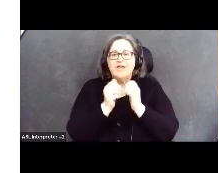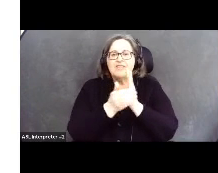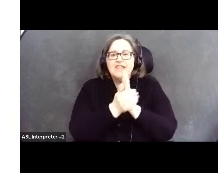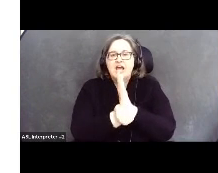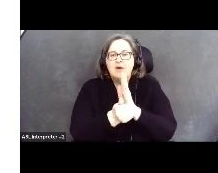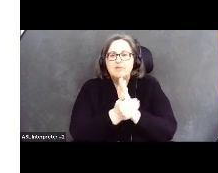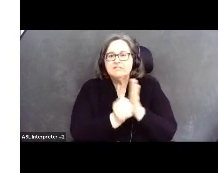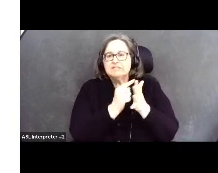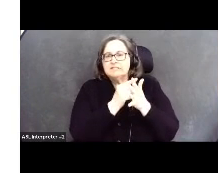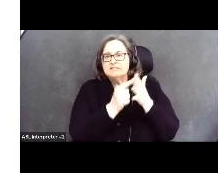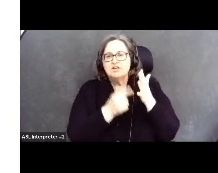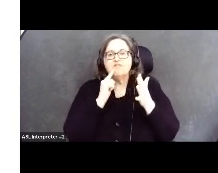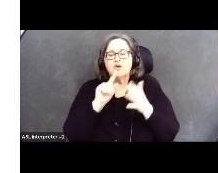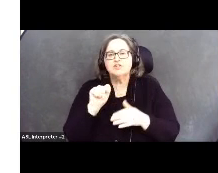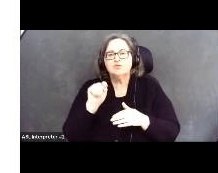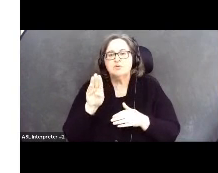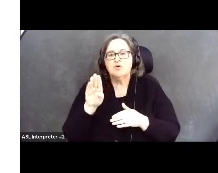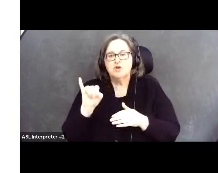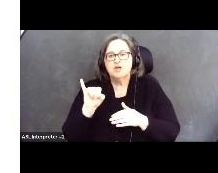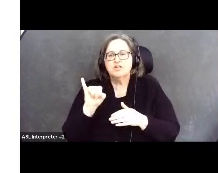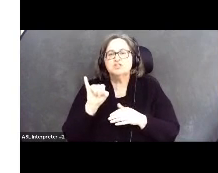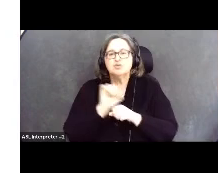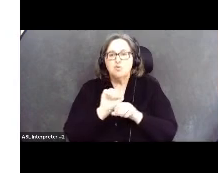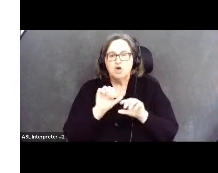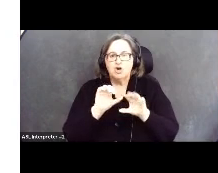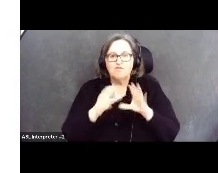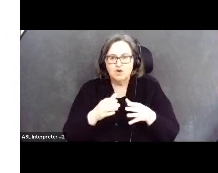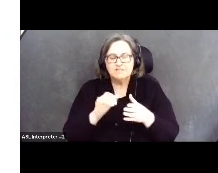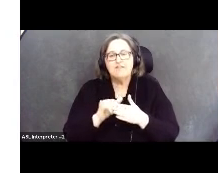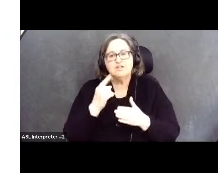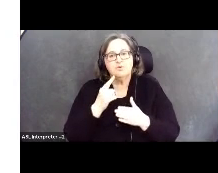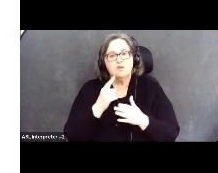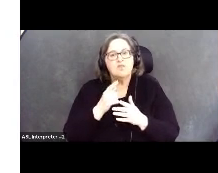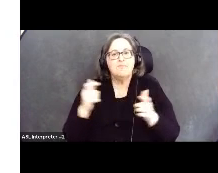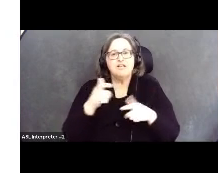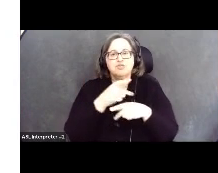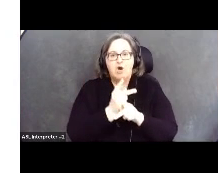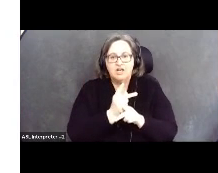the traumatic brain injury work force. So that was one of our major products. The other thing